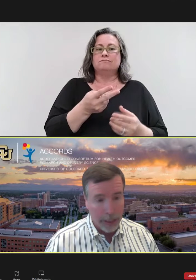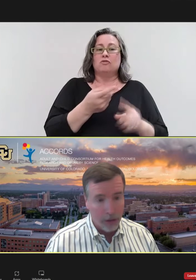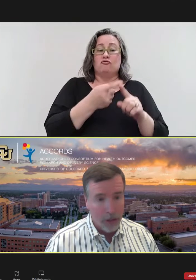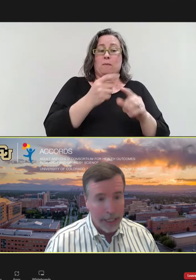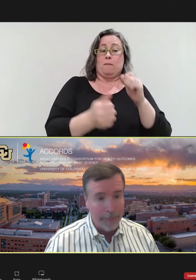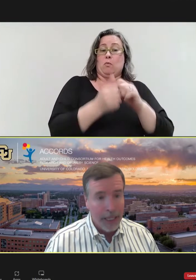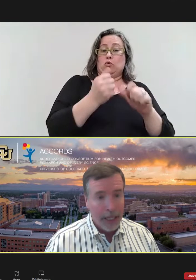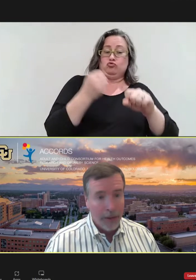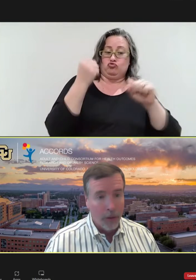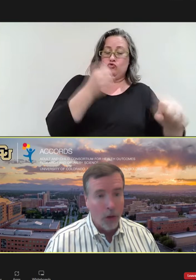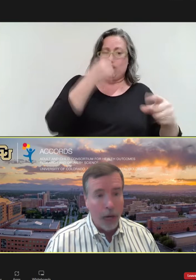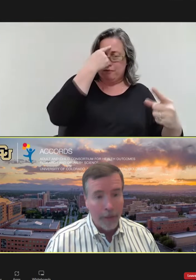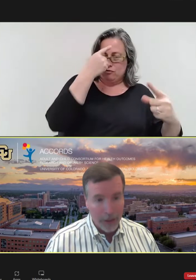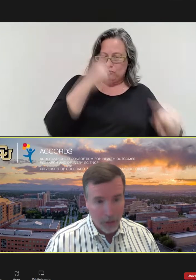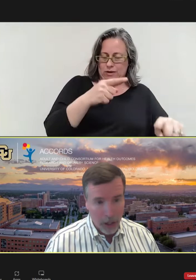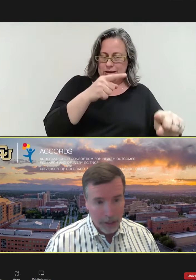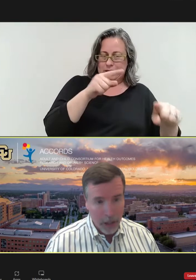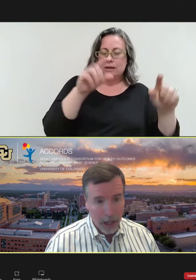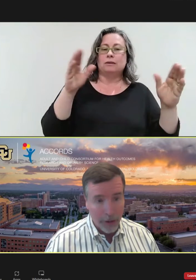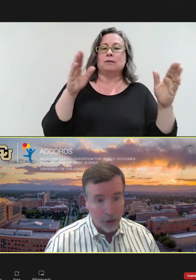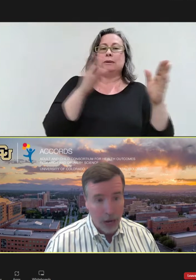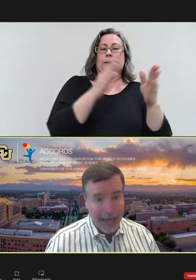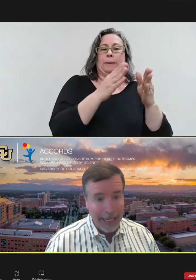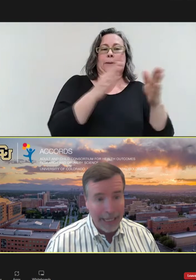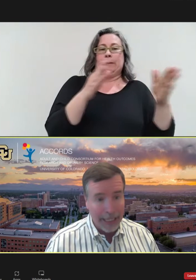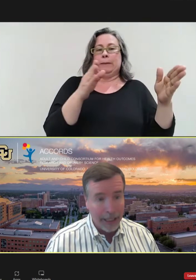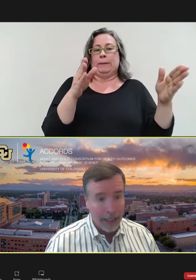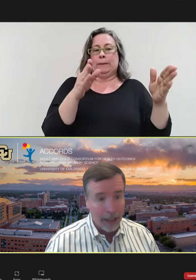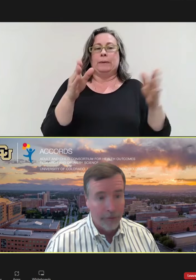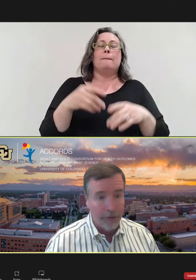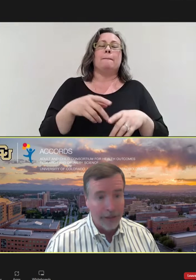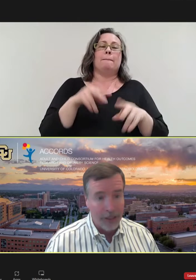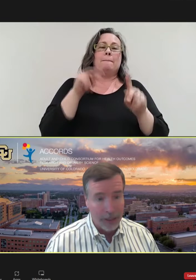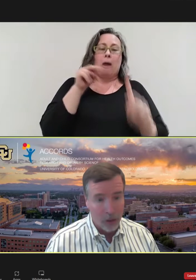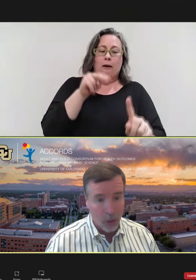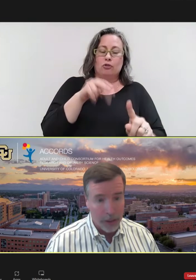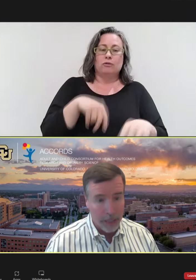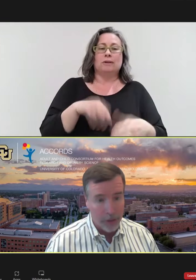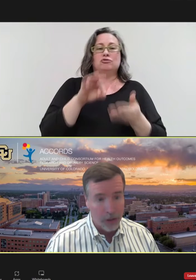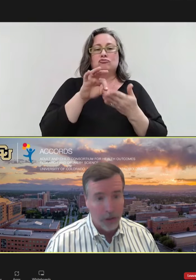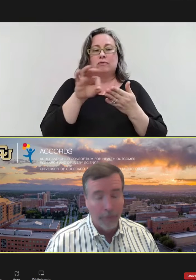agree. The requirements regarding monitoring tracking of VFC storage. Temperatures are a